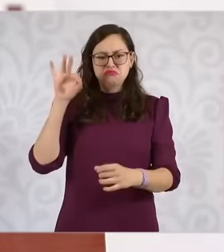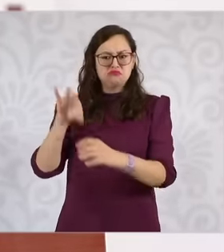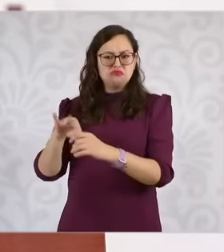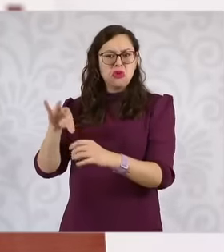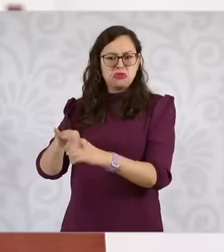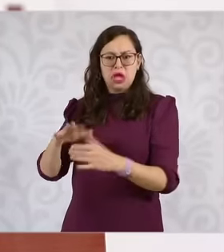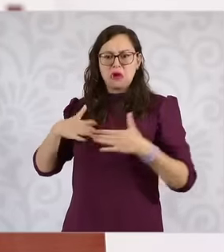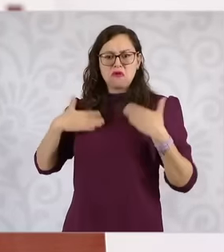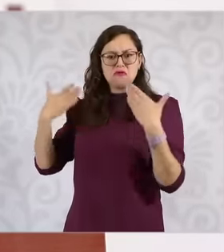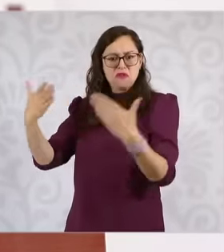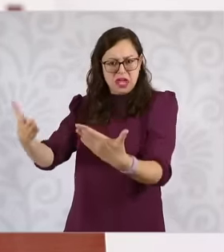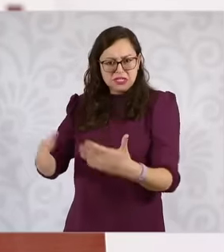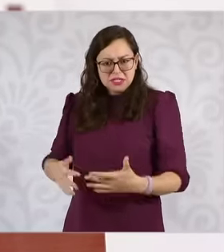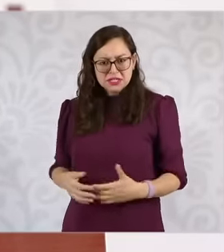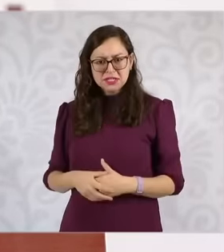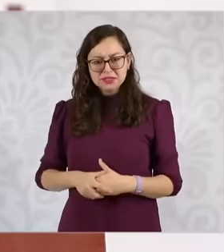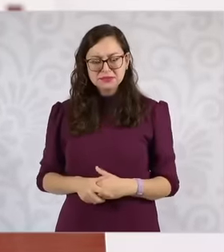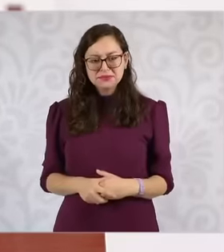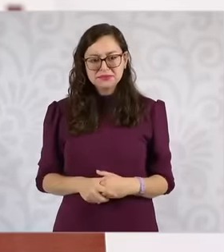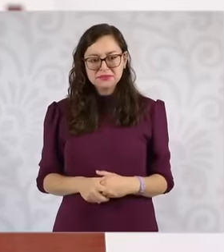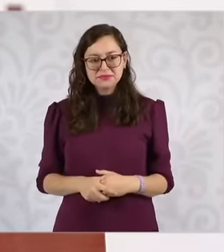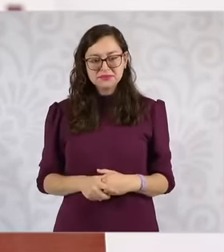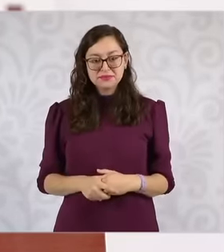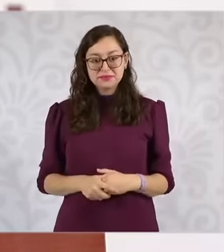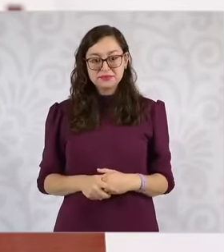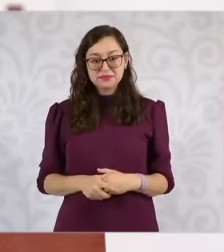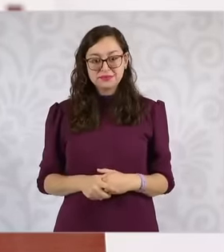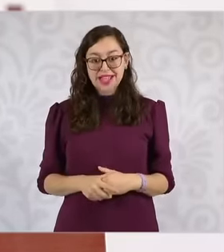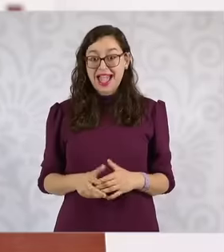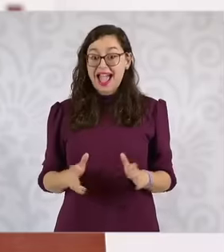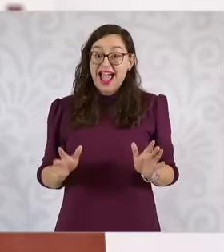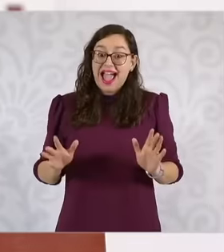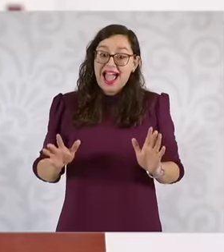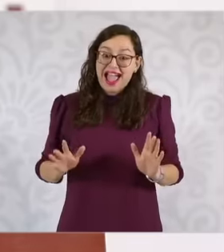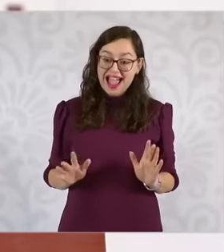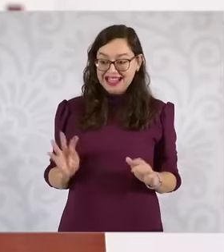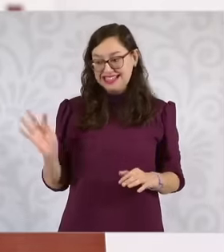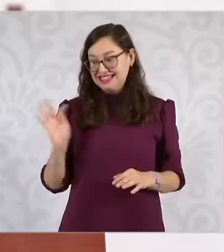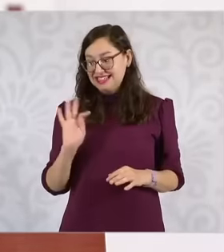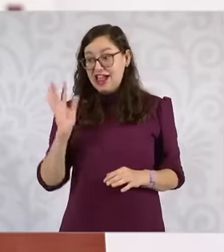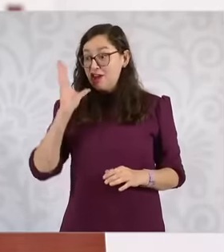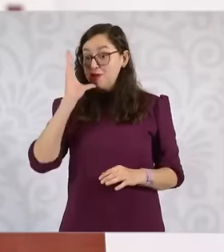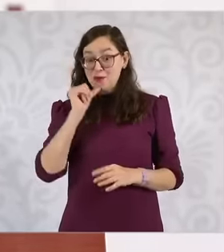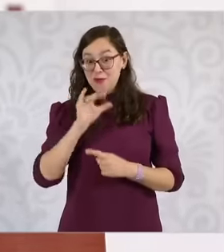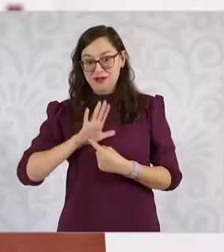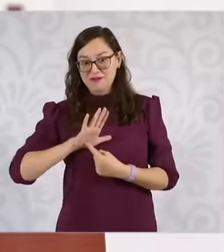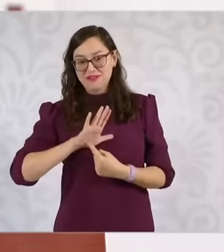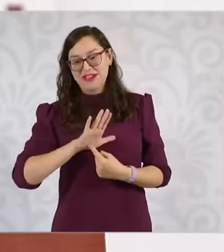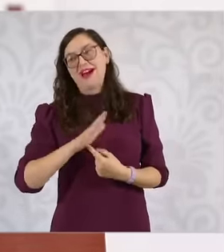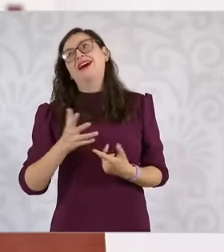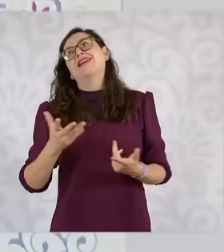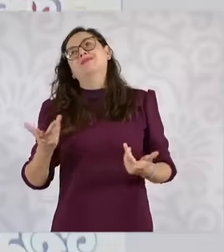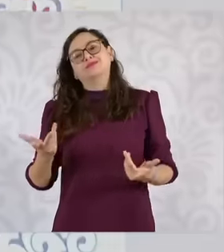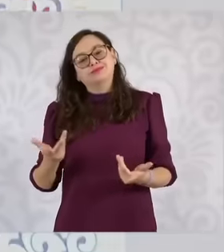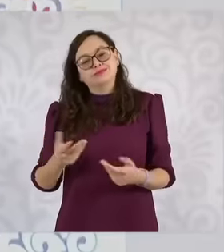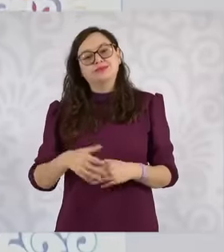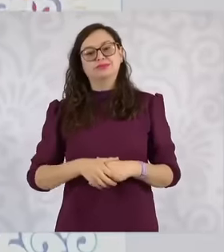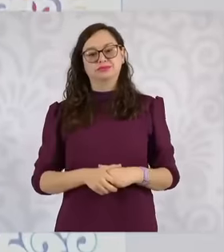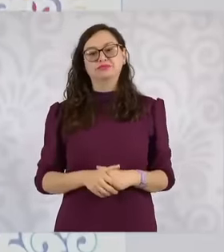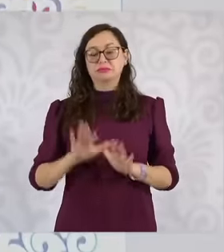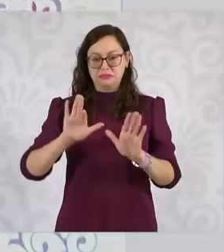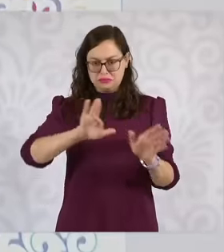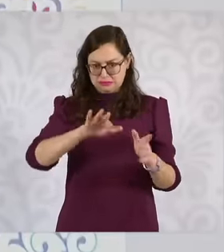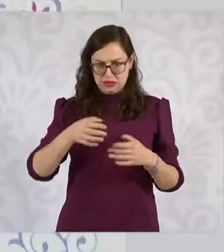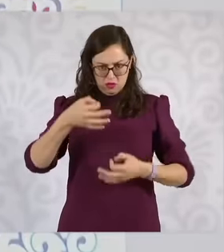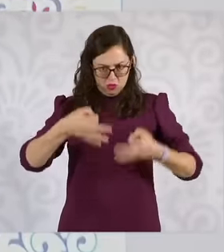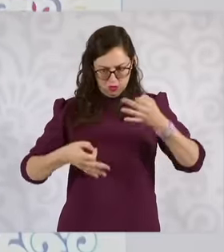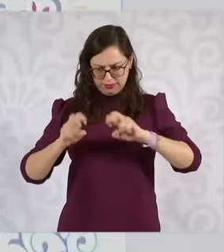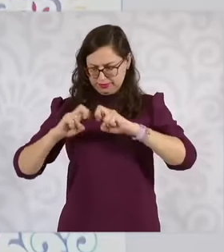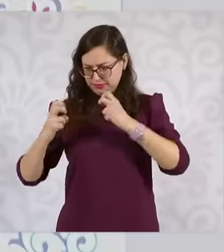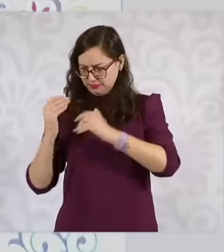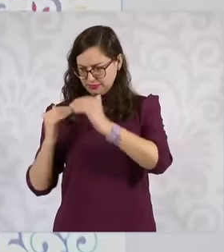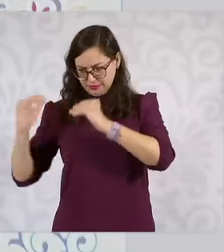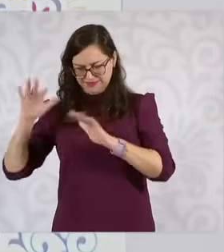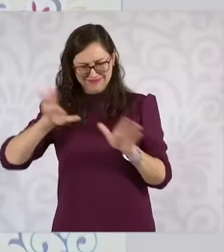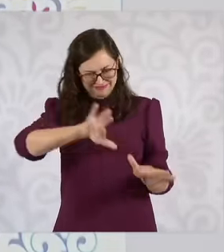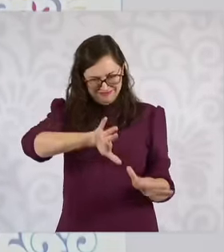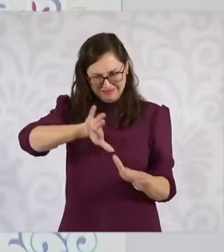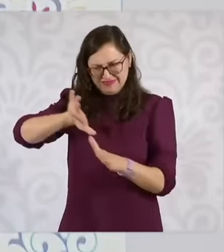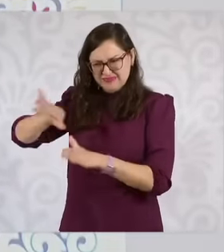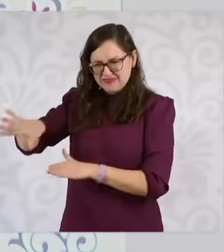for them, but if not, and now the workers of the judicial branch. They are going to